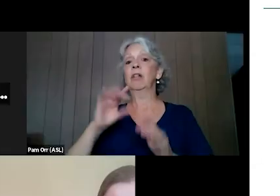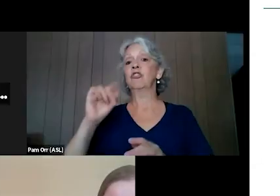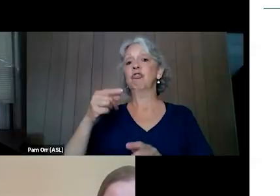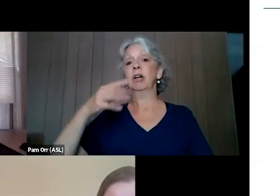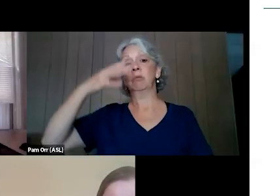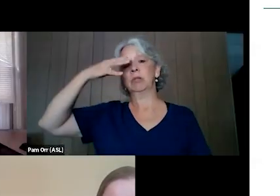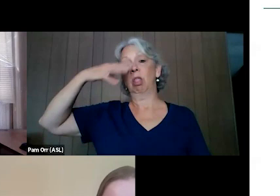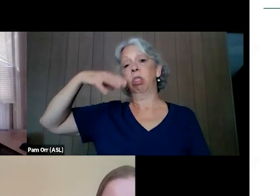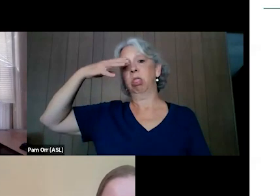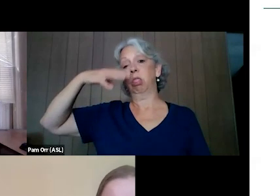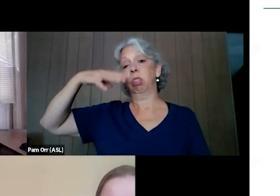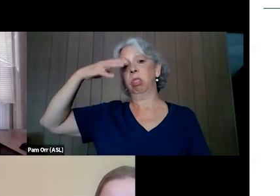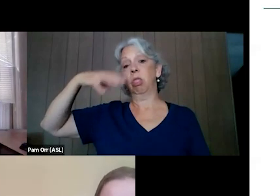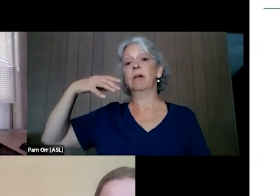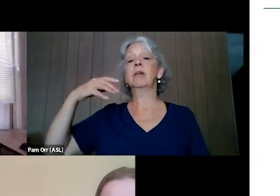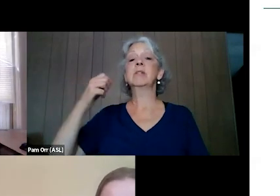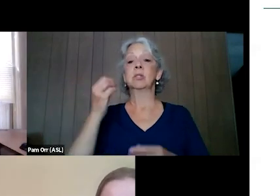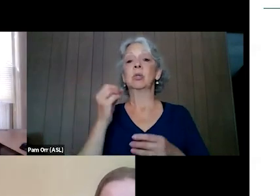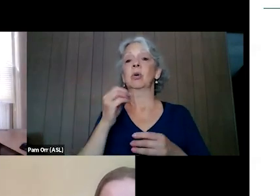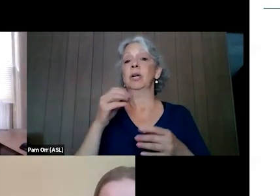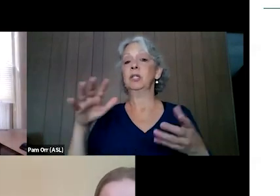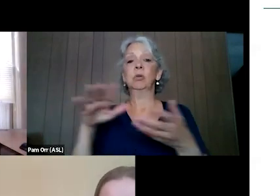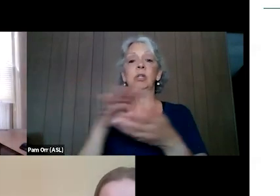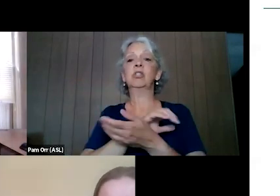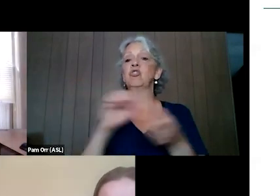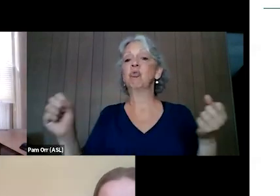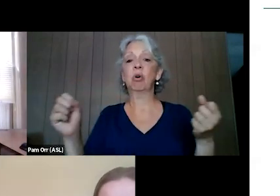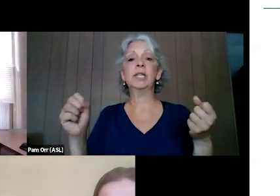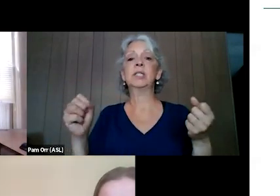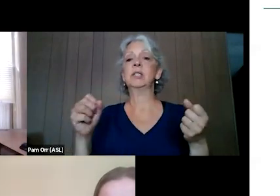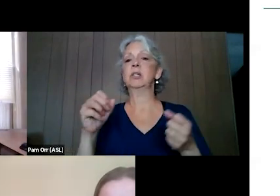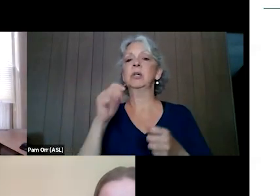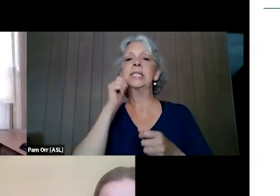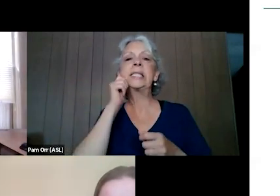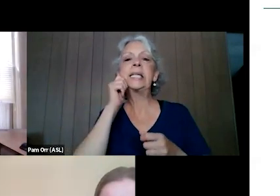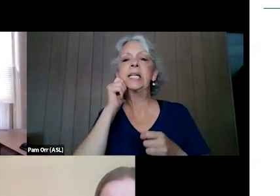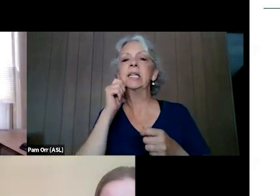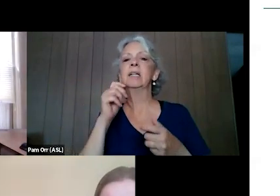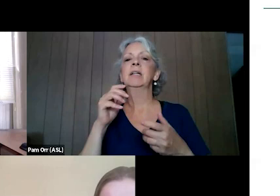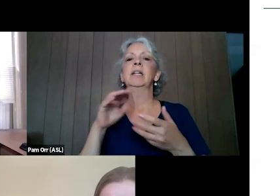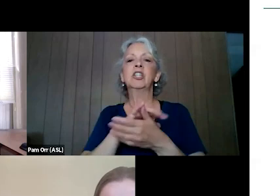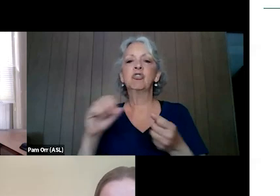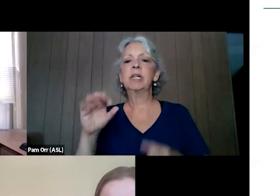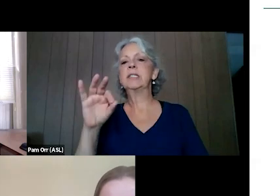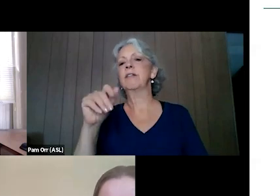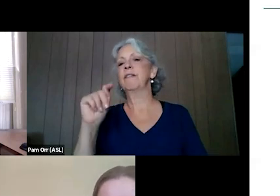I mean, this stuff destroys you. Destroys skin, destroys bad, and it's pretty bad.